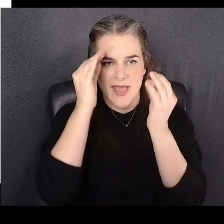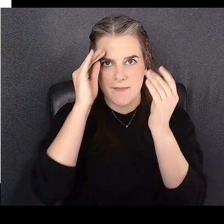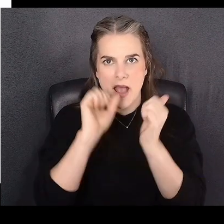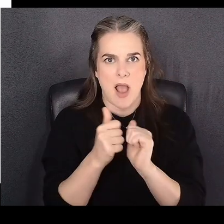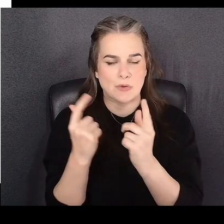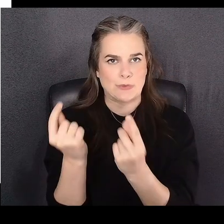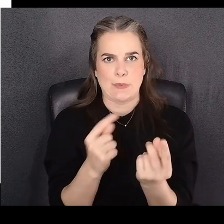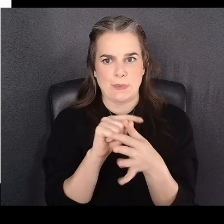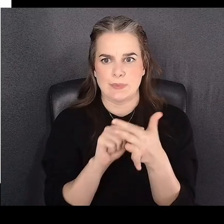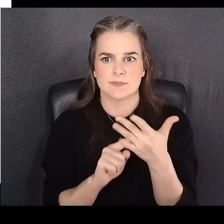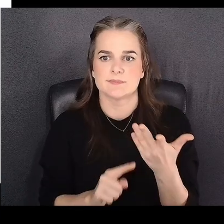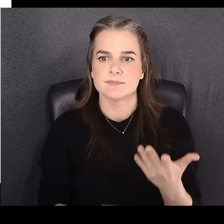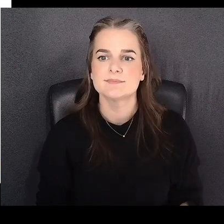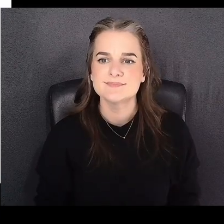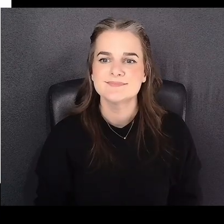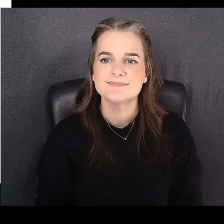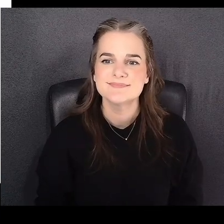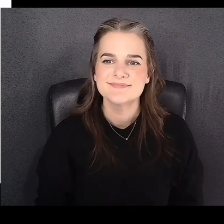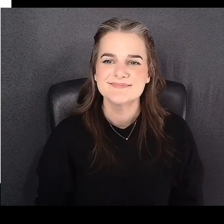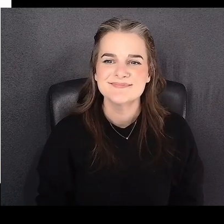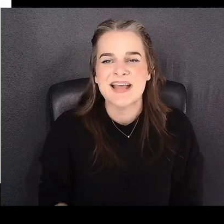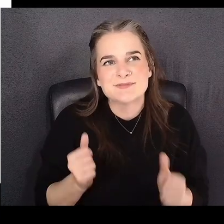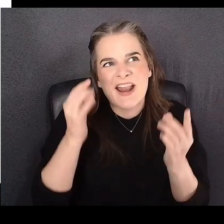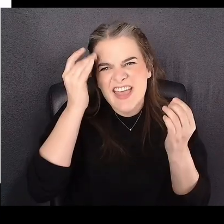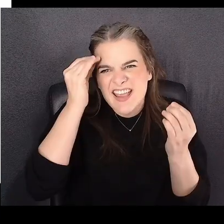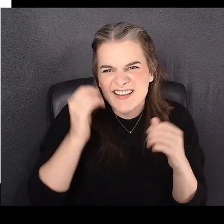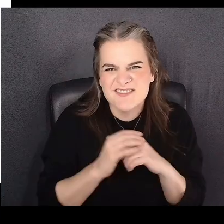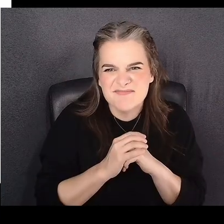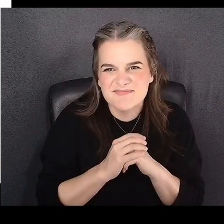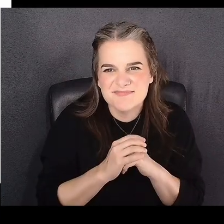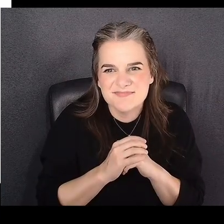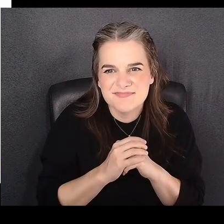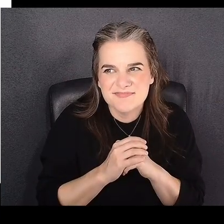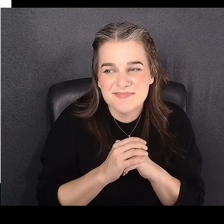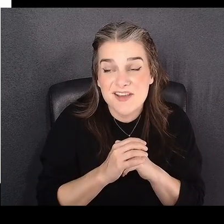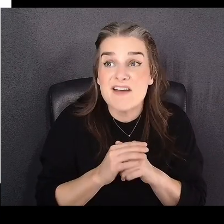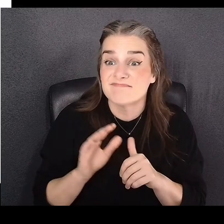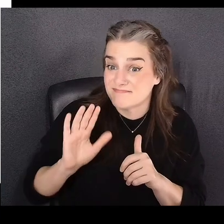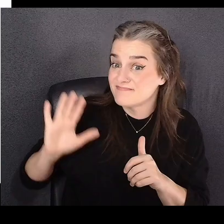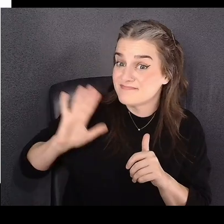I'm trying to think. We even bring in art specialists that